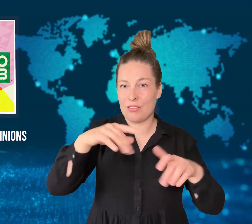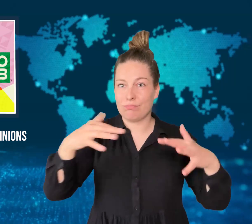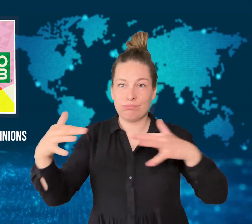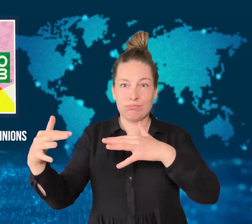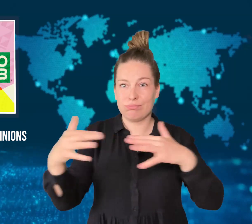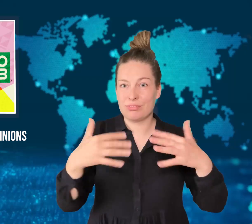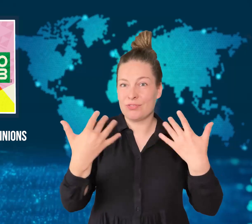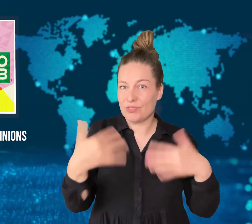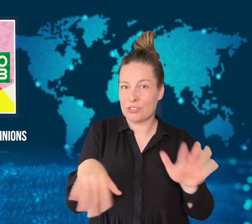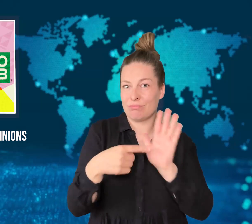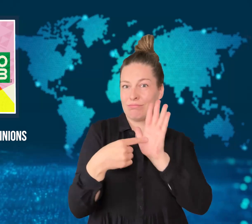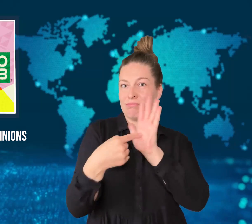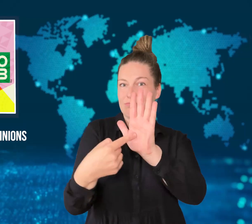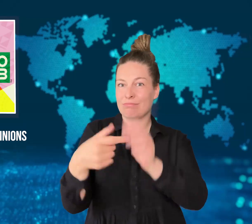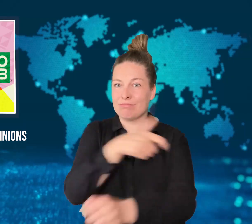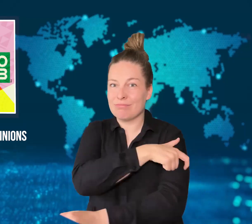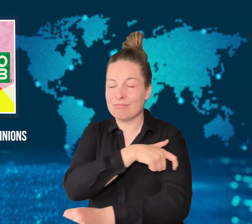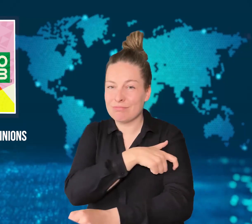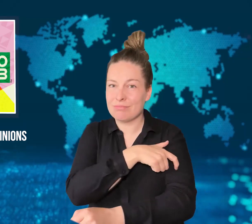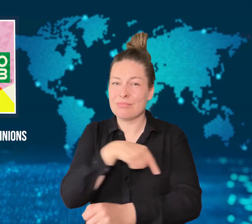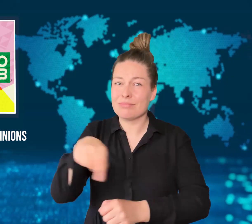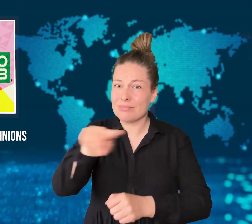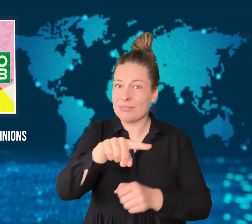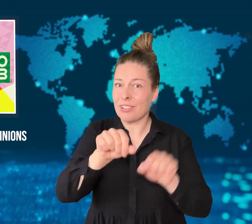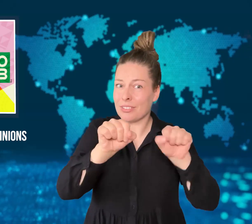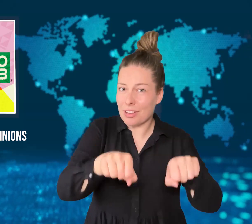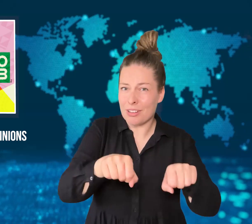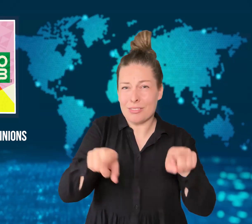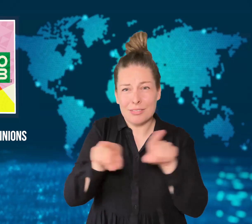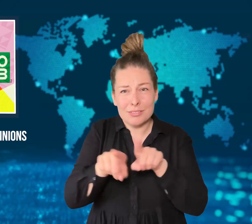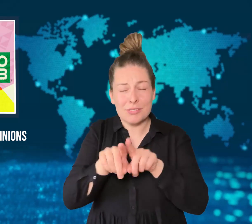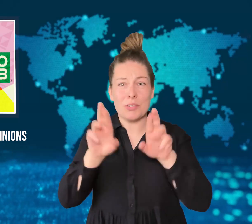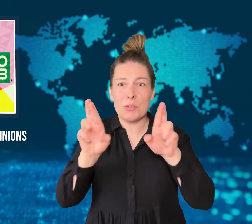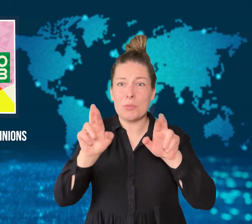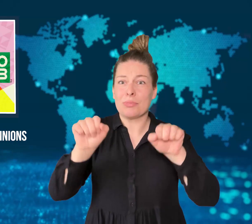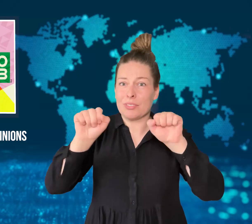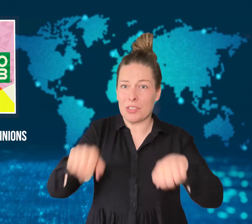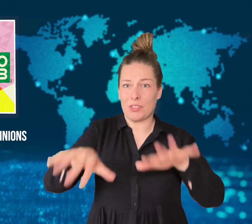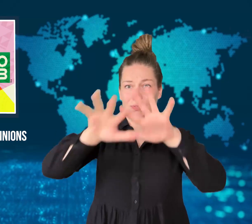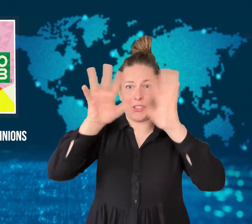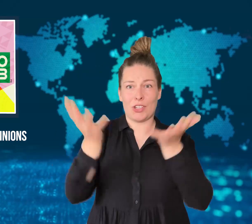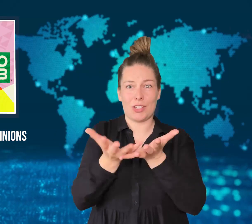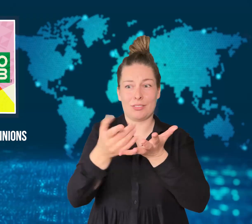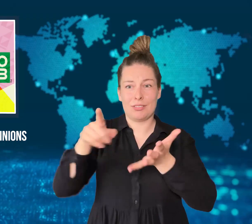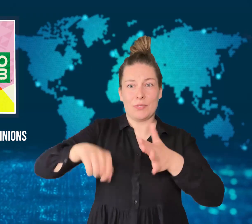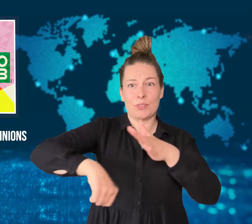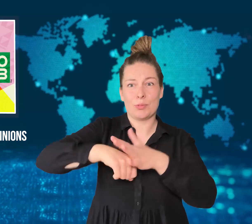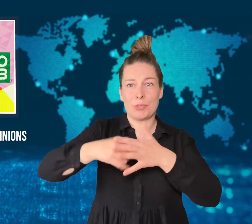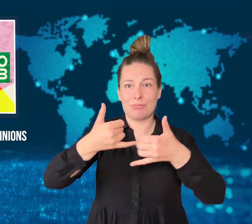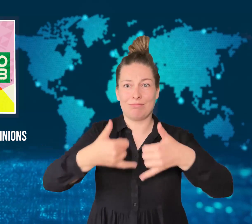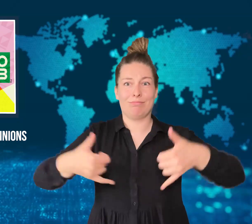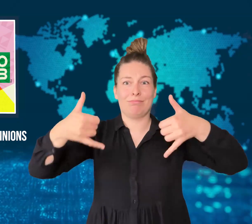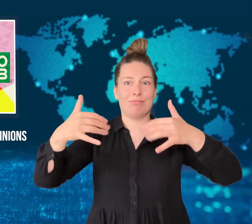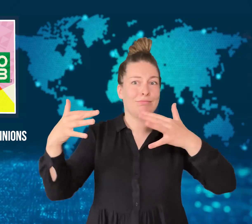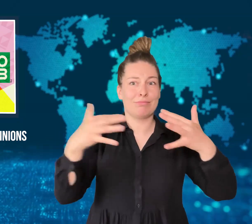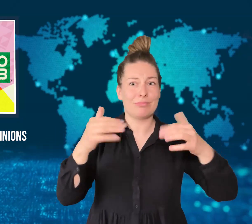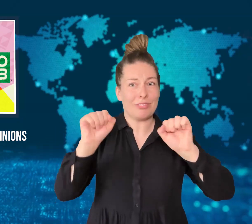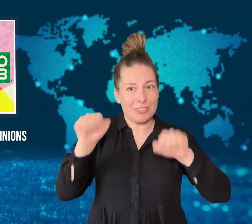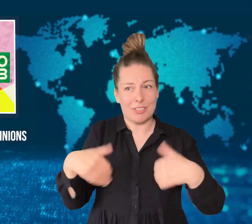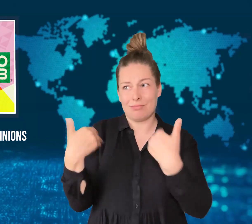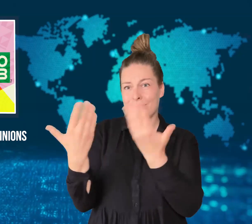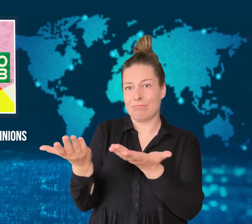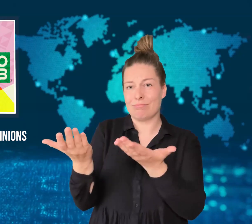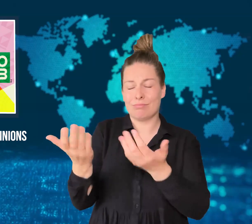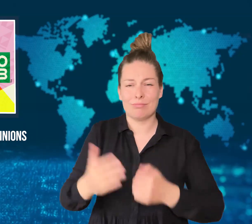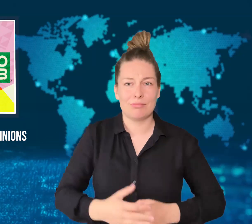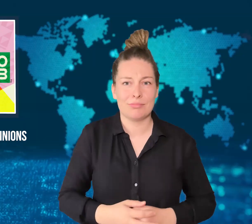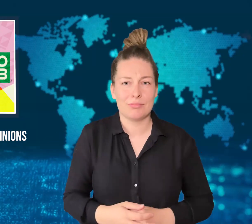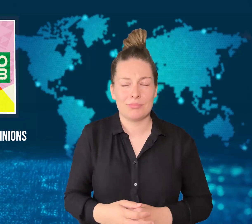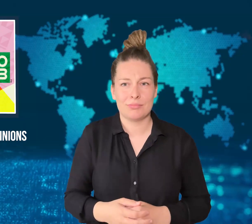and they hope to wear them at the Women's World Cup too.